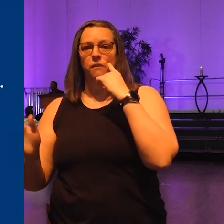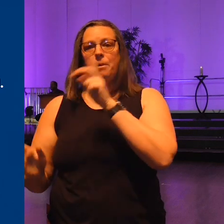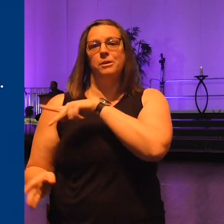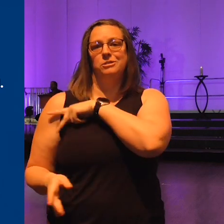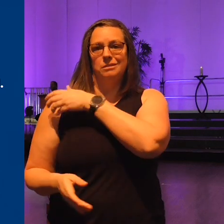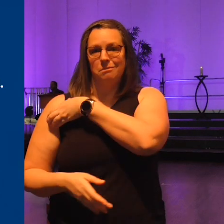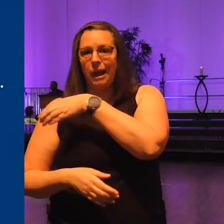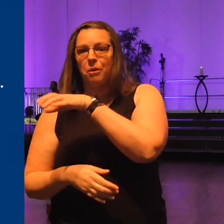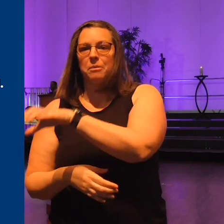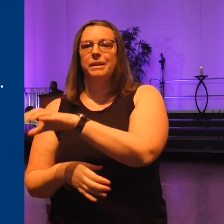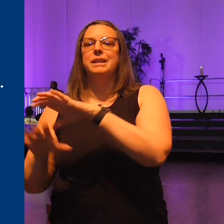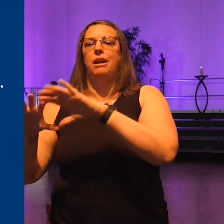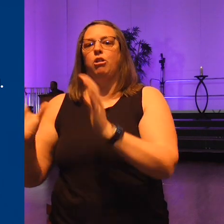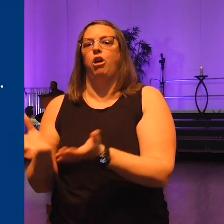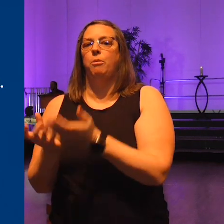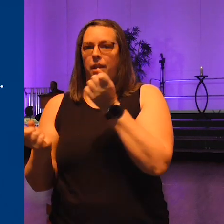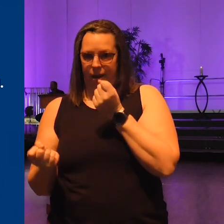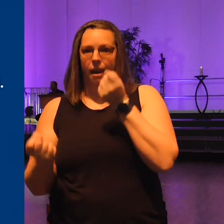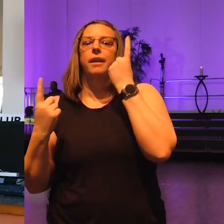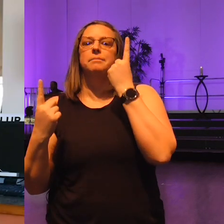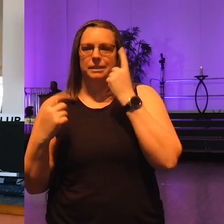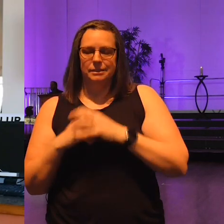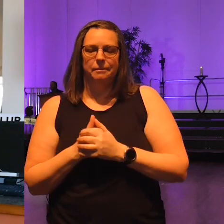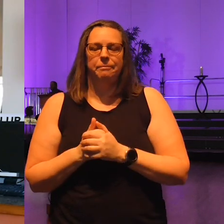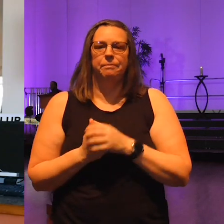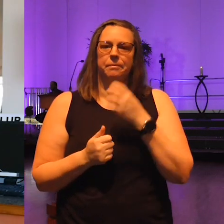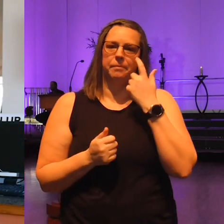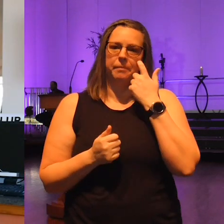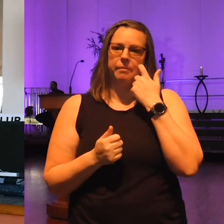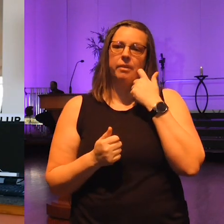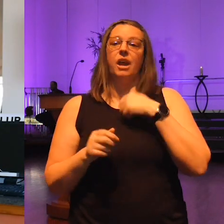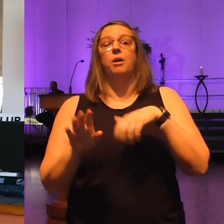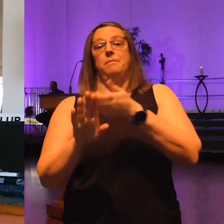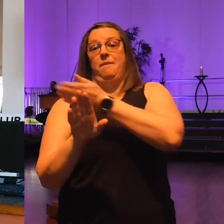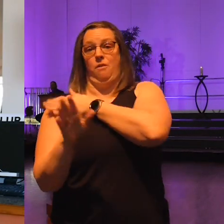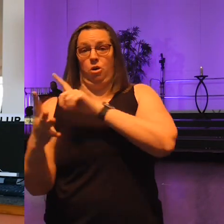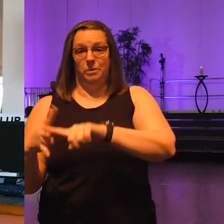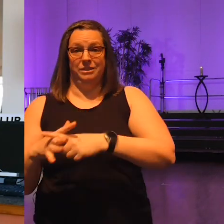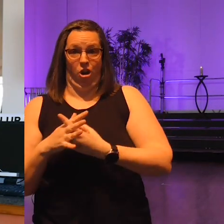empowerment and Global Enlightenment before we get started today we want to give you a look at